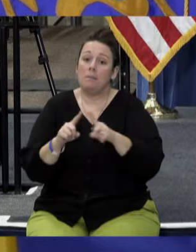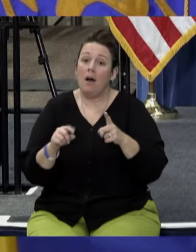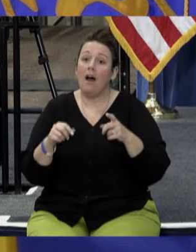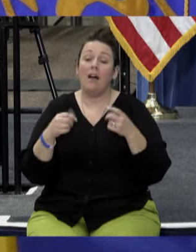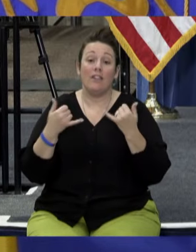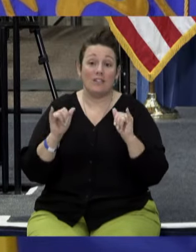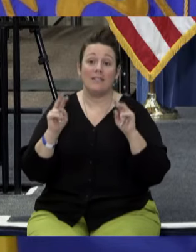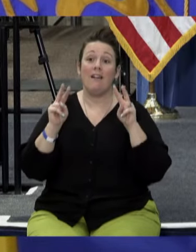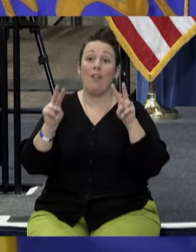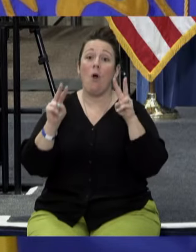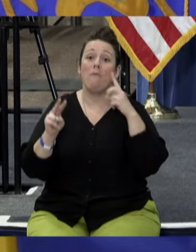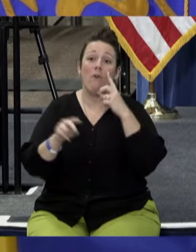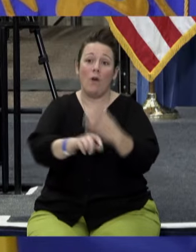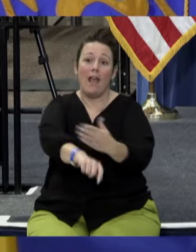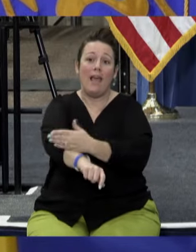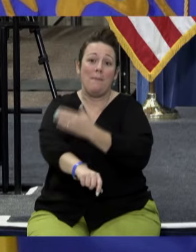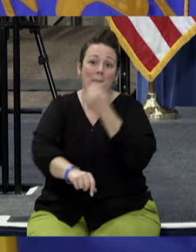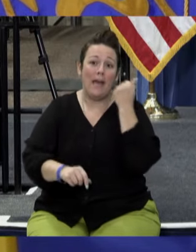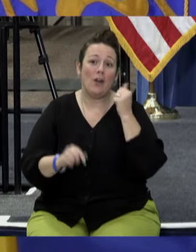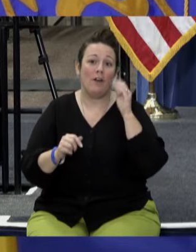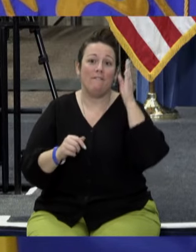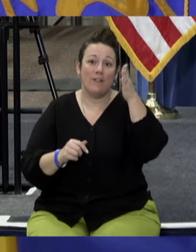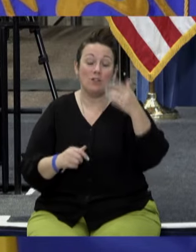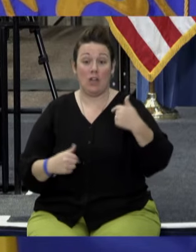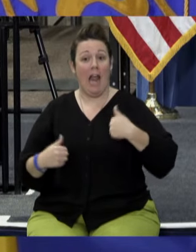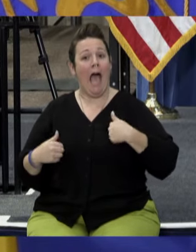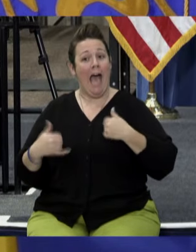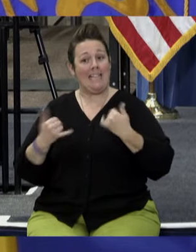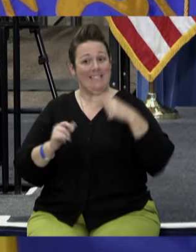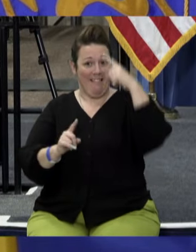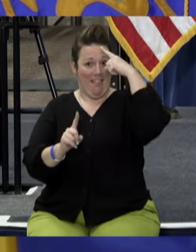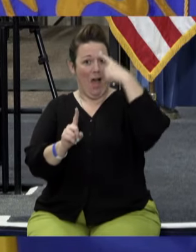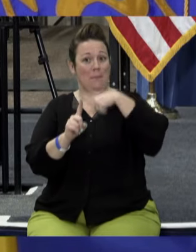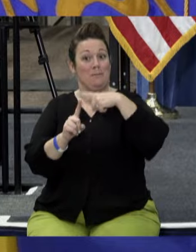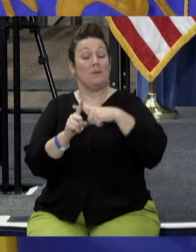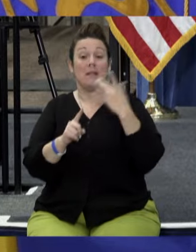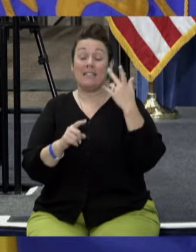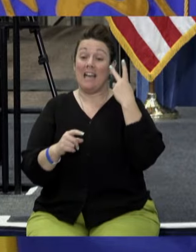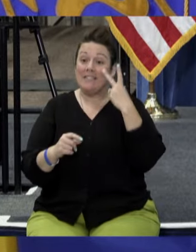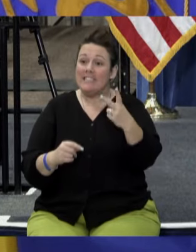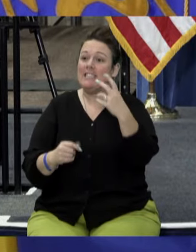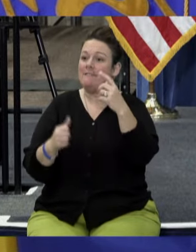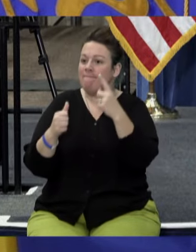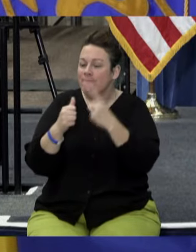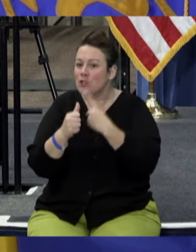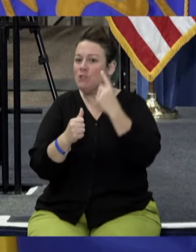One reason I remain optimistic is because I've seen firsthand how, time and time again,